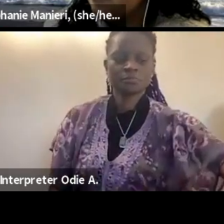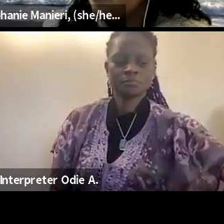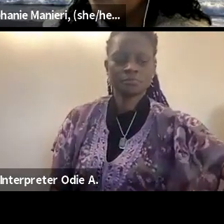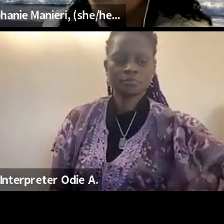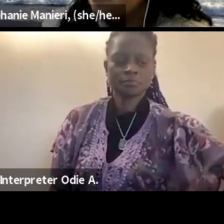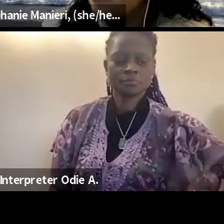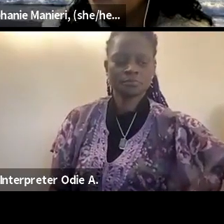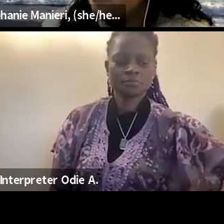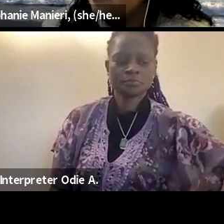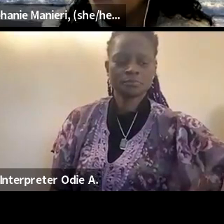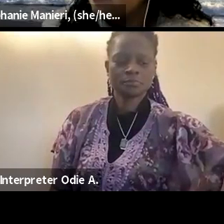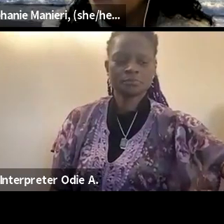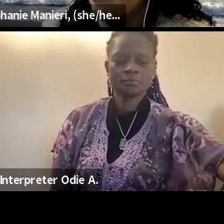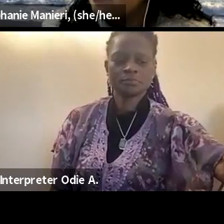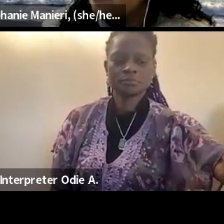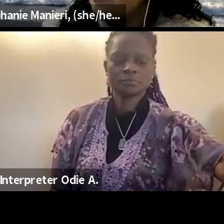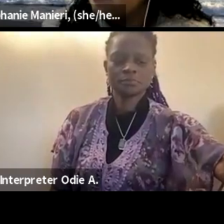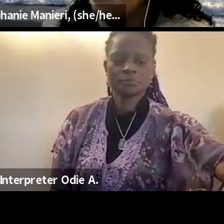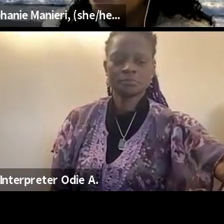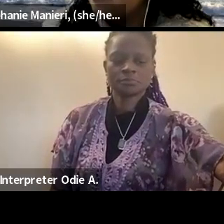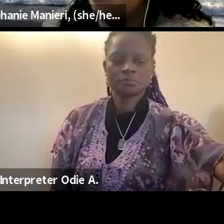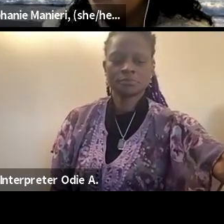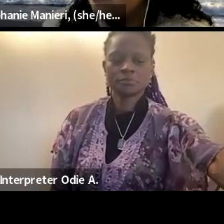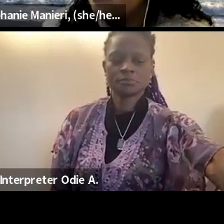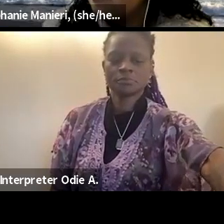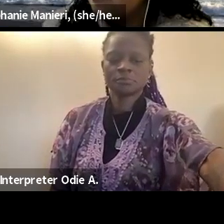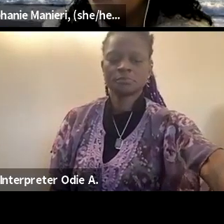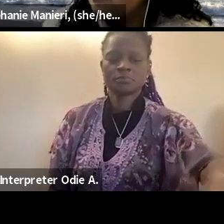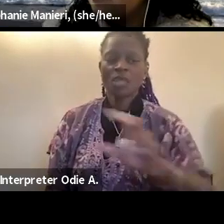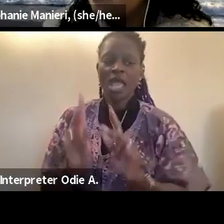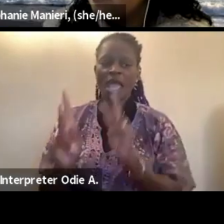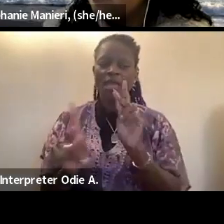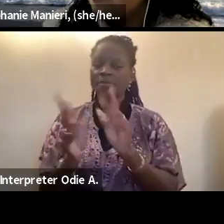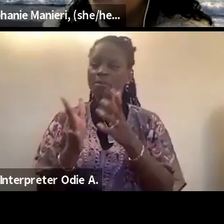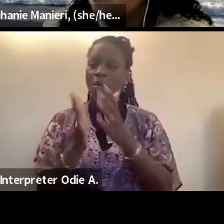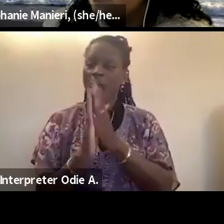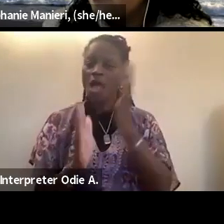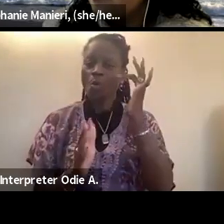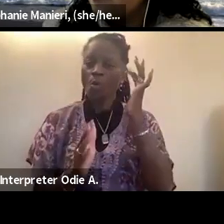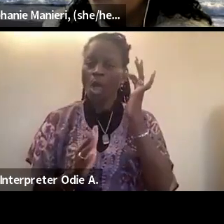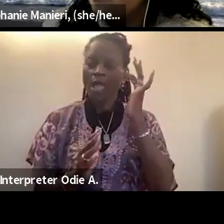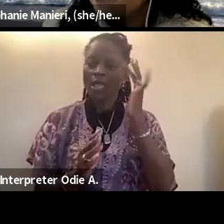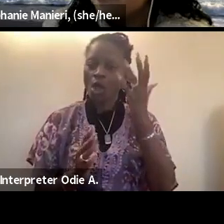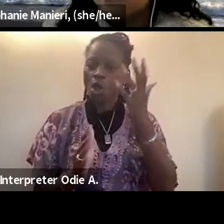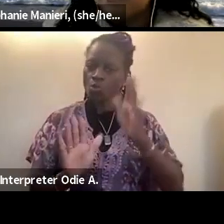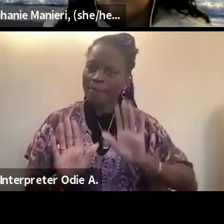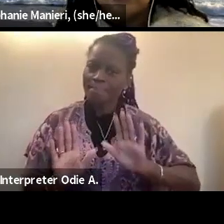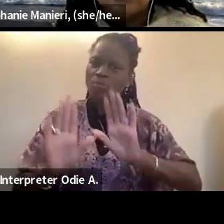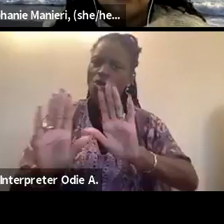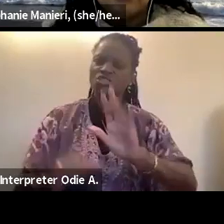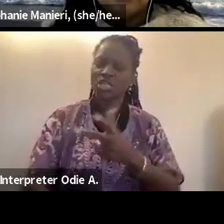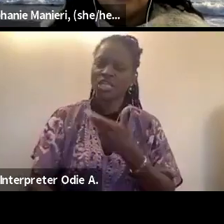ask, why are we pushing the vaccine now for children before FDA approval?